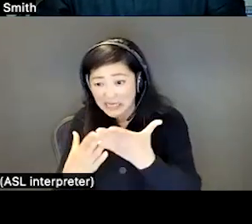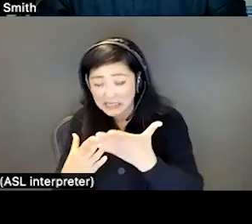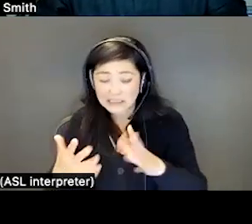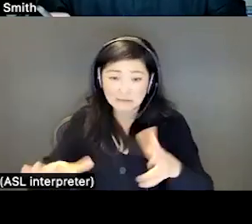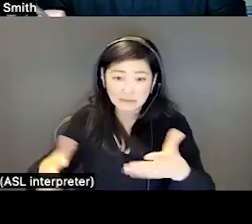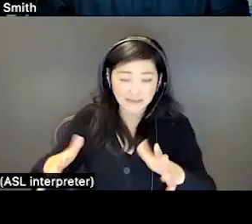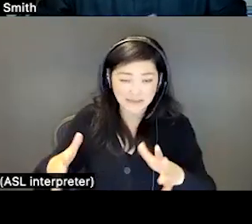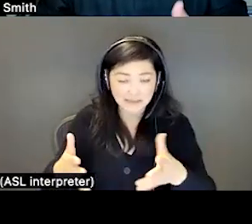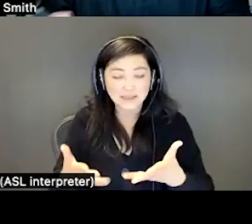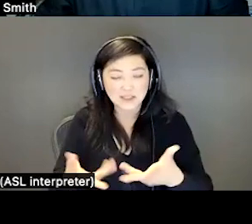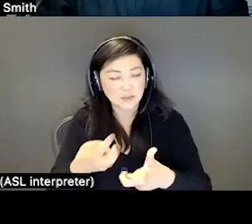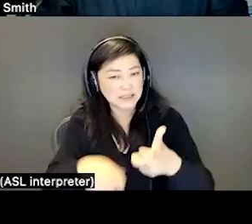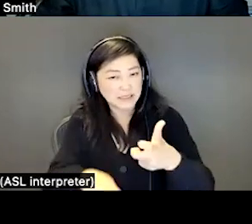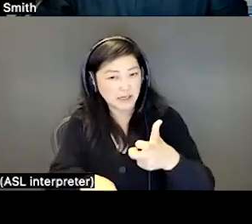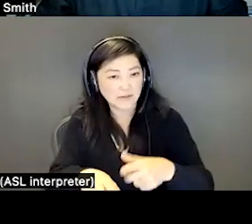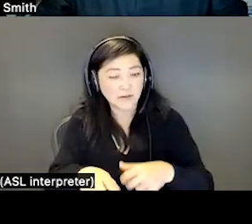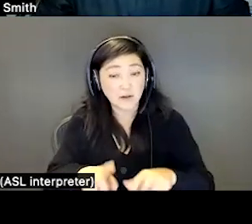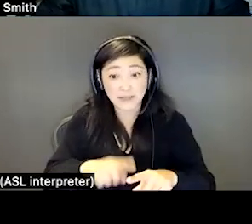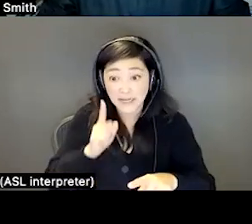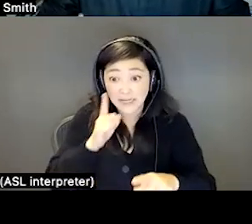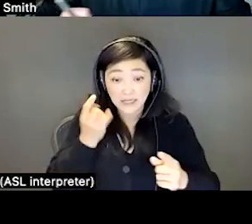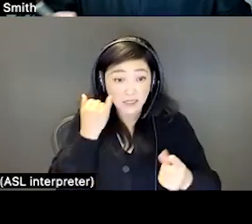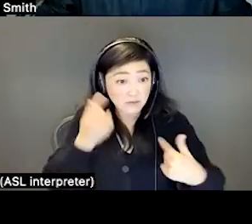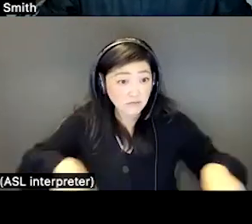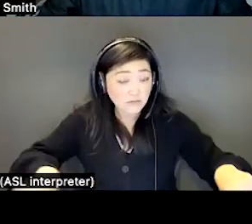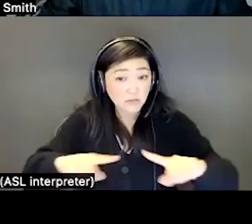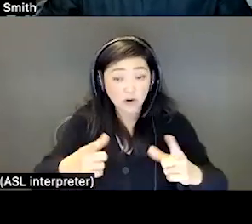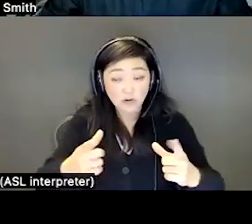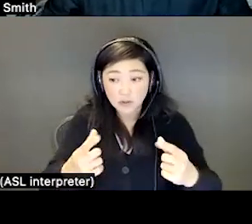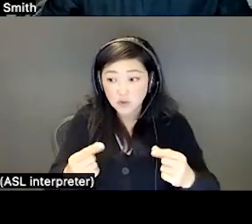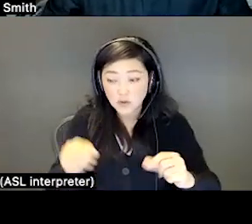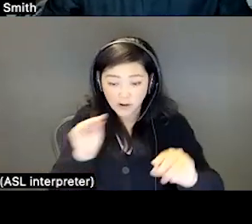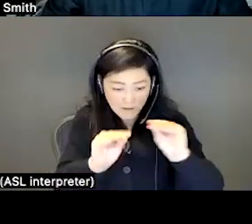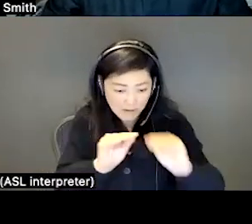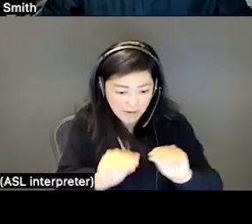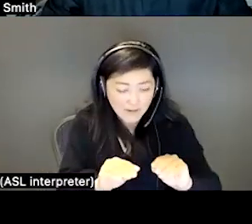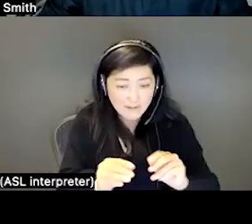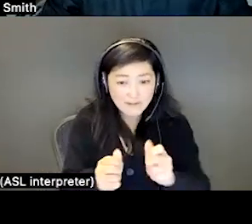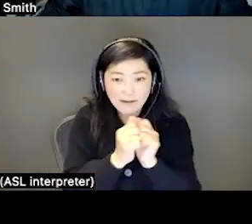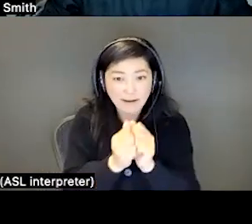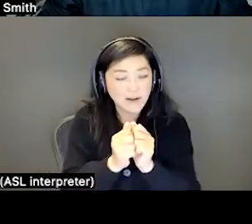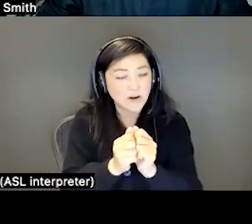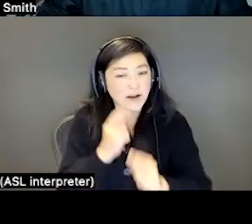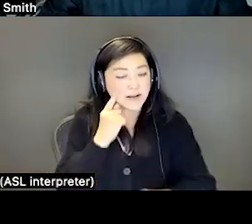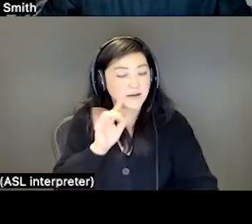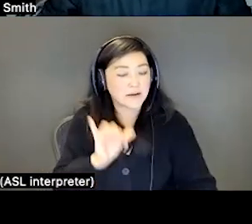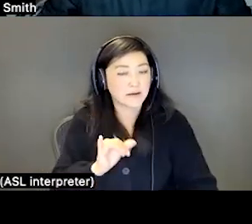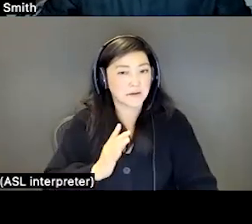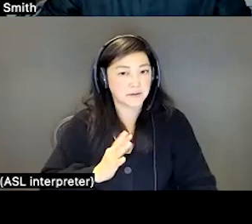again, we can build together. And I think, again, that's quite an exciting opportunity talking to